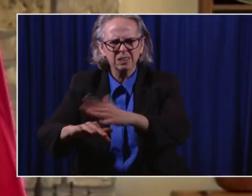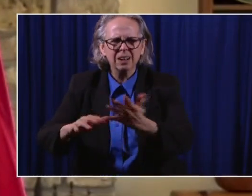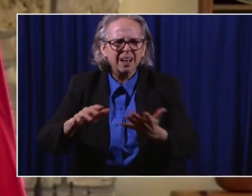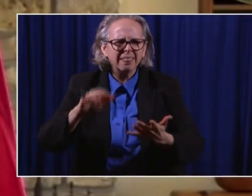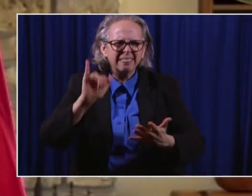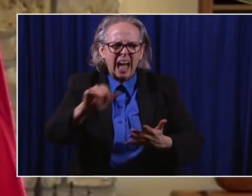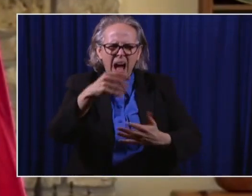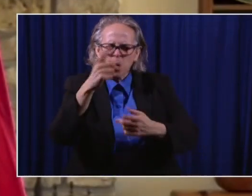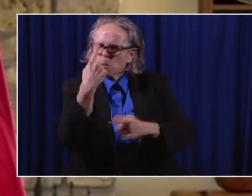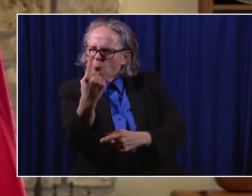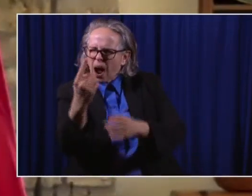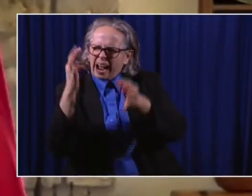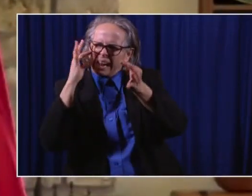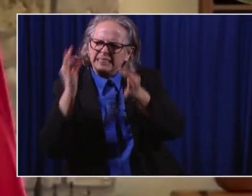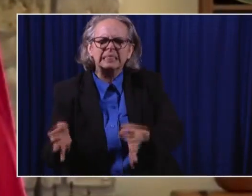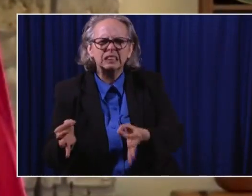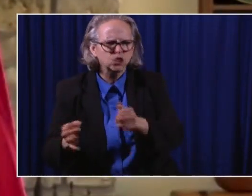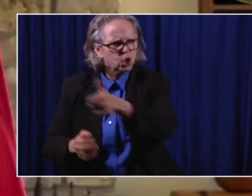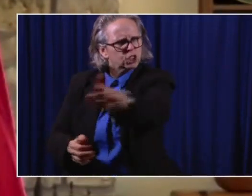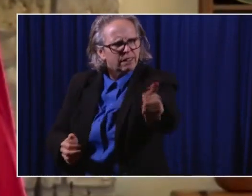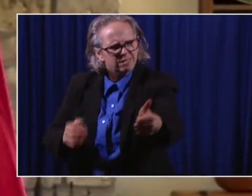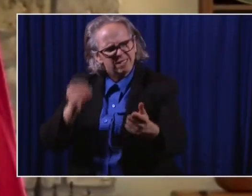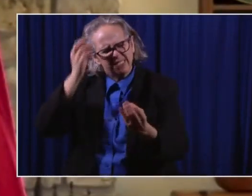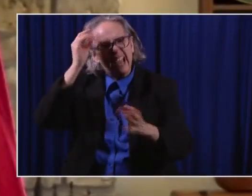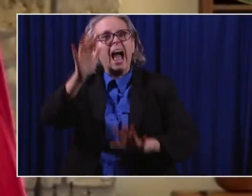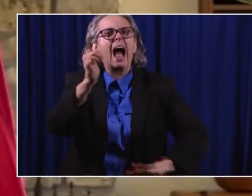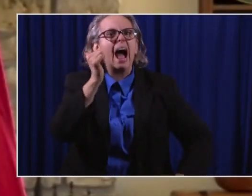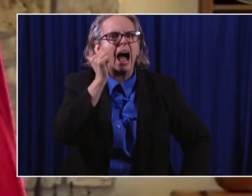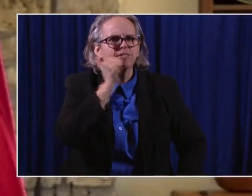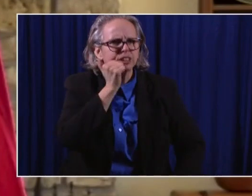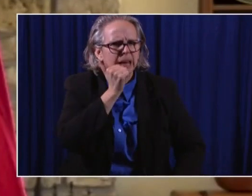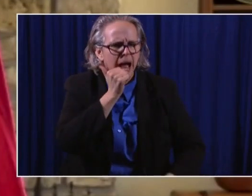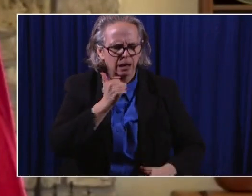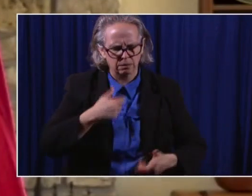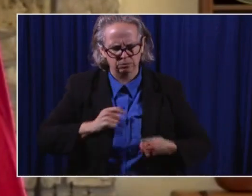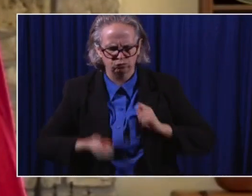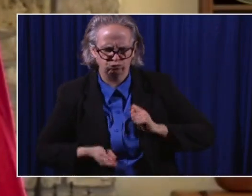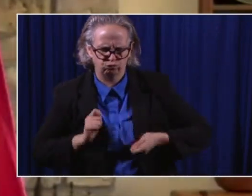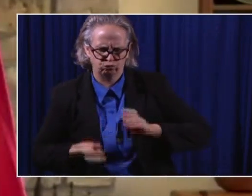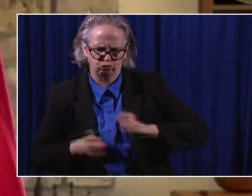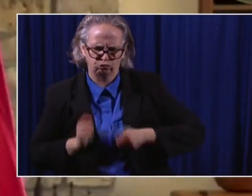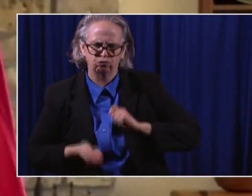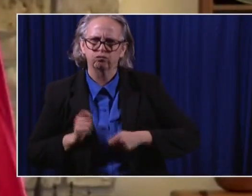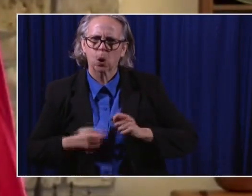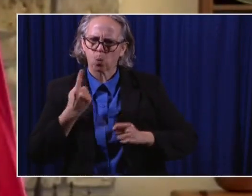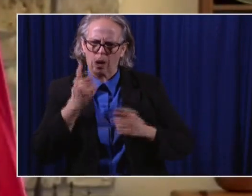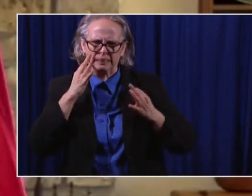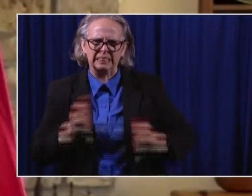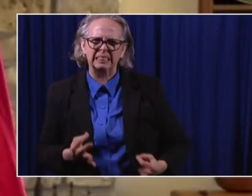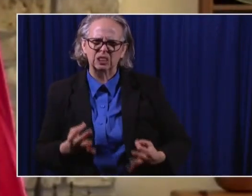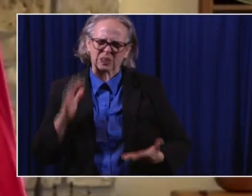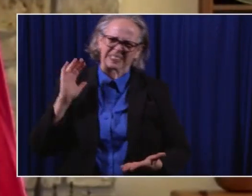ONE THING THAT DECREASES YOUR CONTACT WITH SOMTHAT ENHANCES YOUR EMOTIONAL CONTACT WITH THEM, BUT NOT PHYSICAL CONTACT.